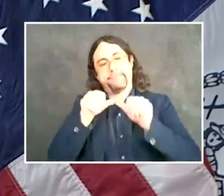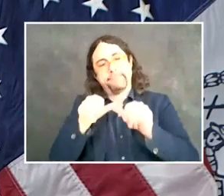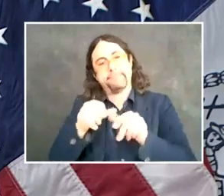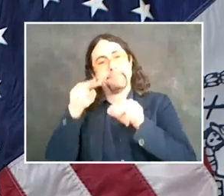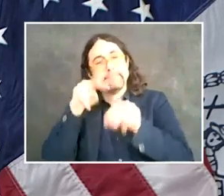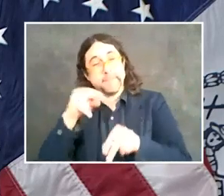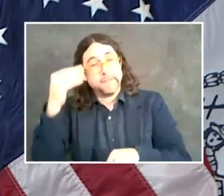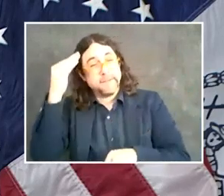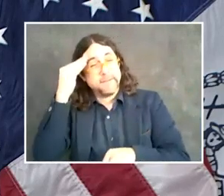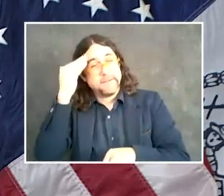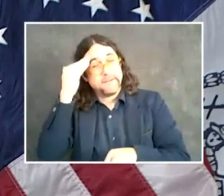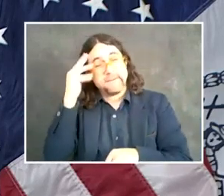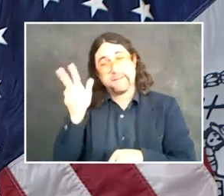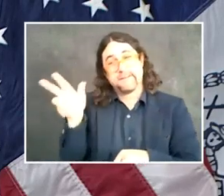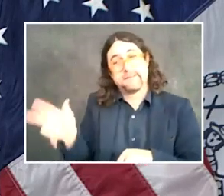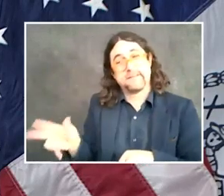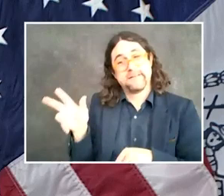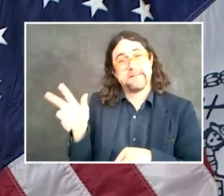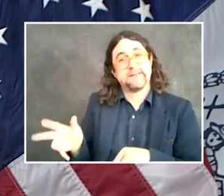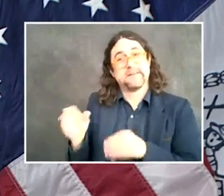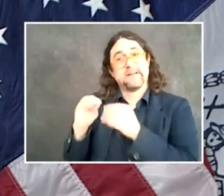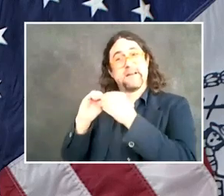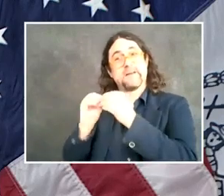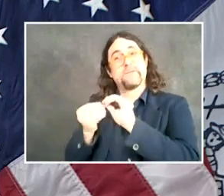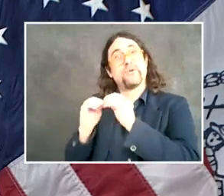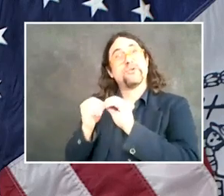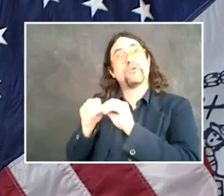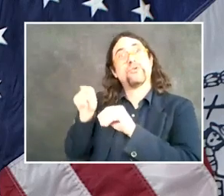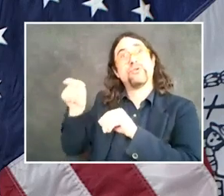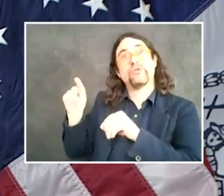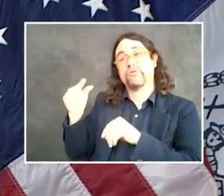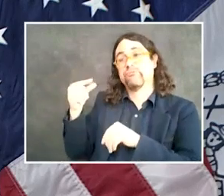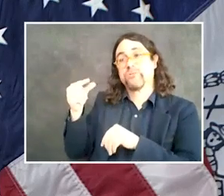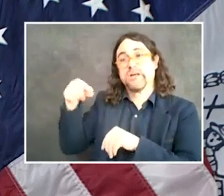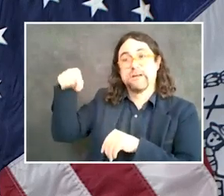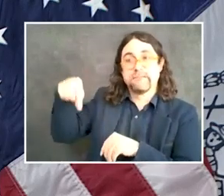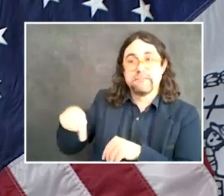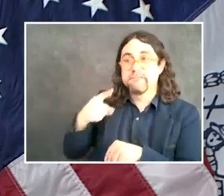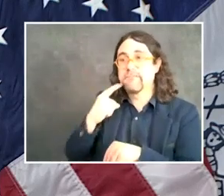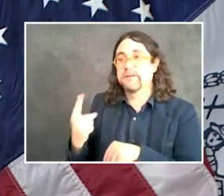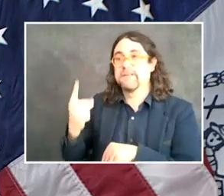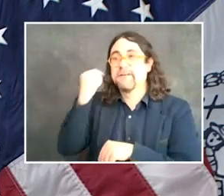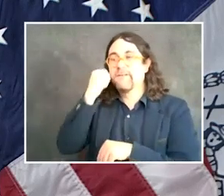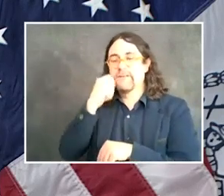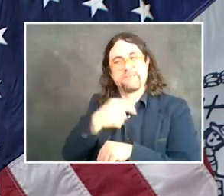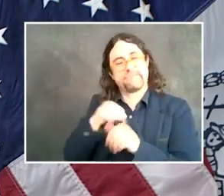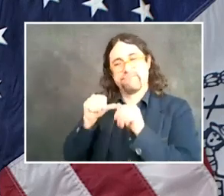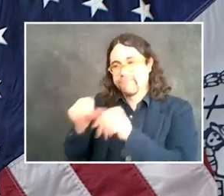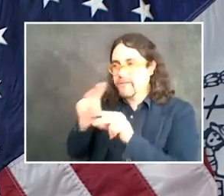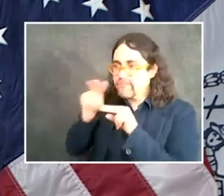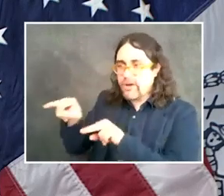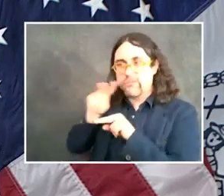WILL BE LOOKED AT IN TURN, WHEN THE TIME IS RIGHT, BUT ONLY